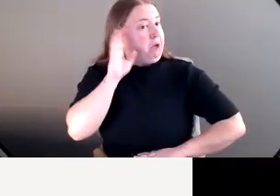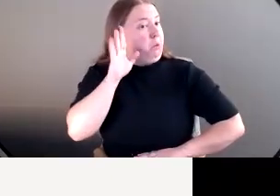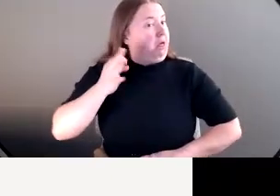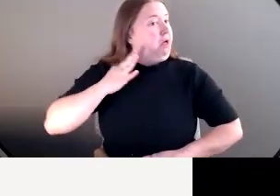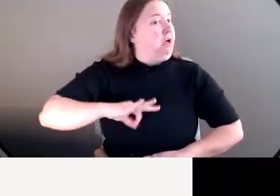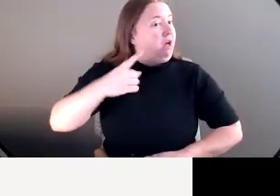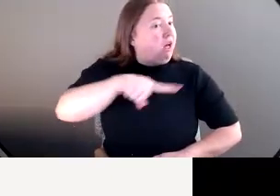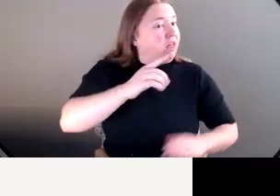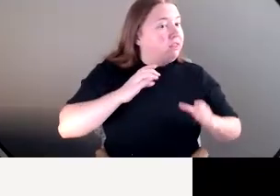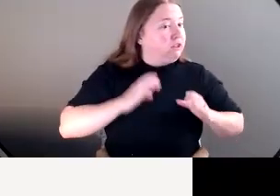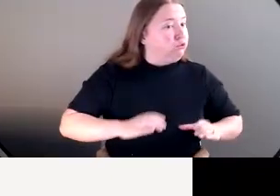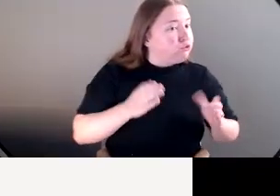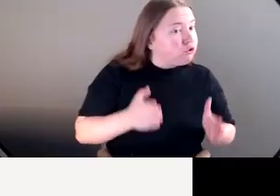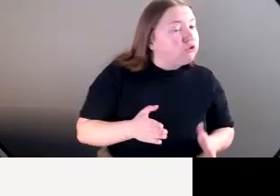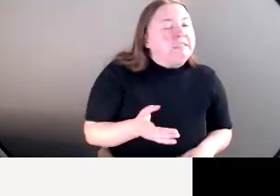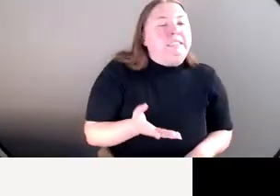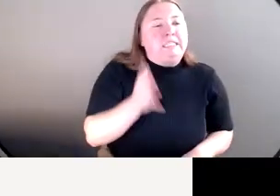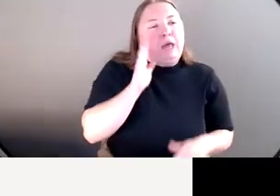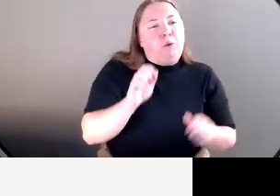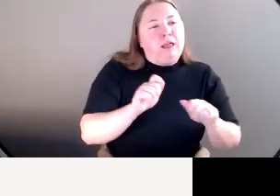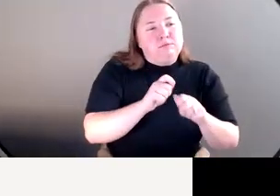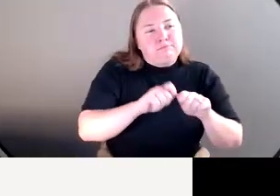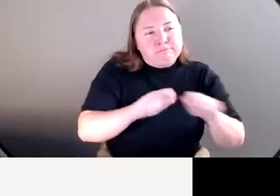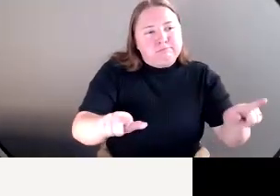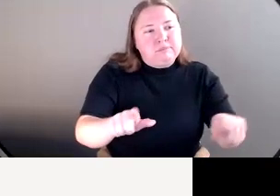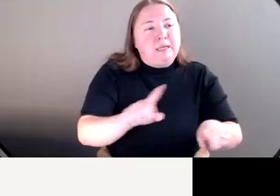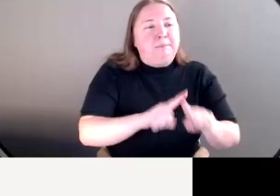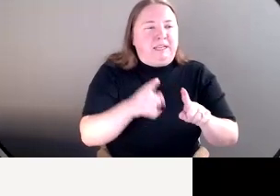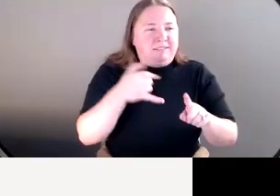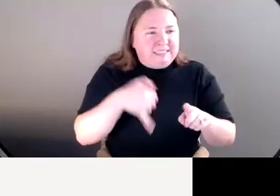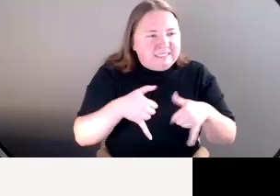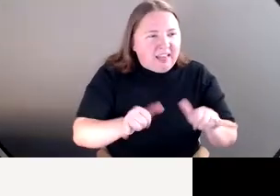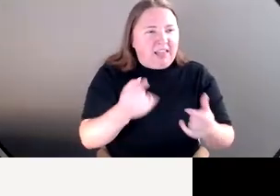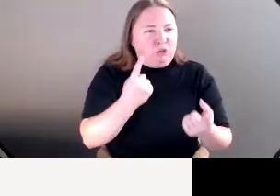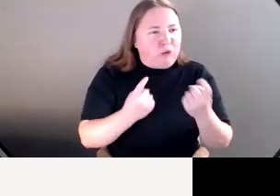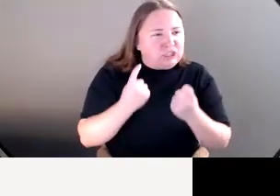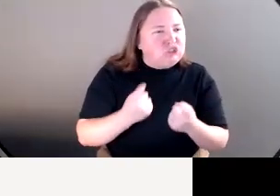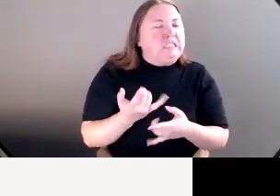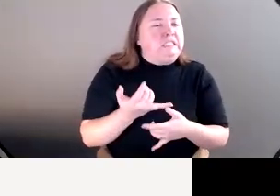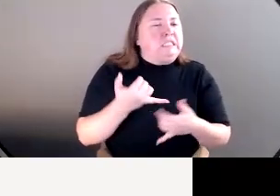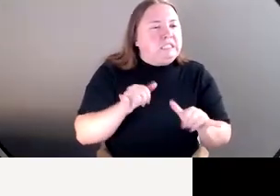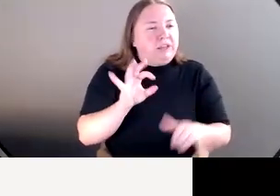But if there's still a lot of questions, a lot of features that the community wants.